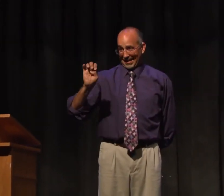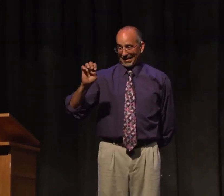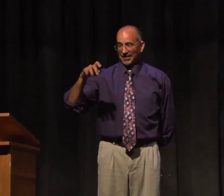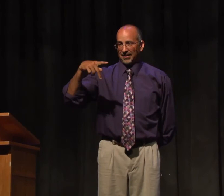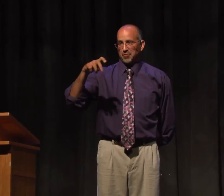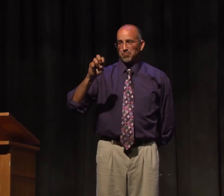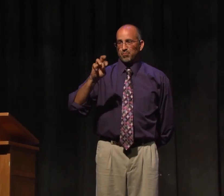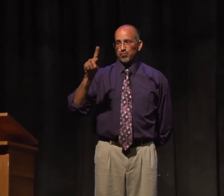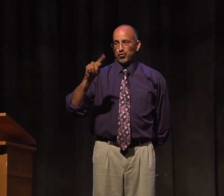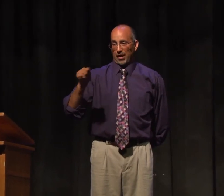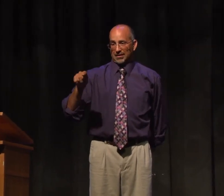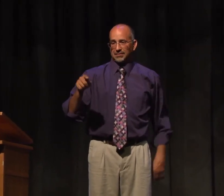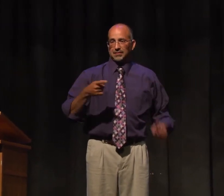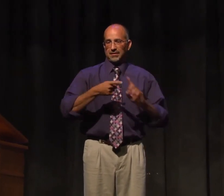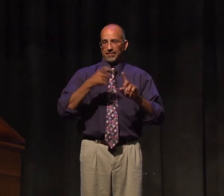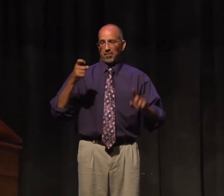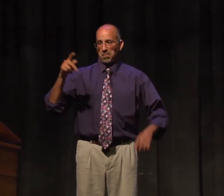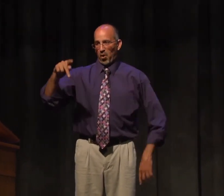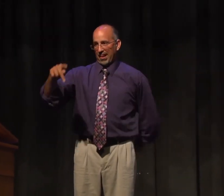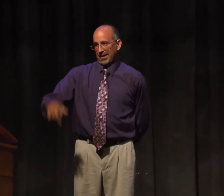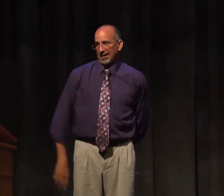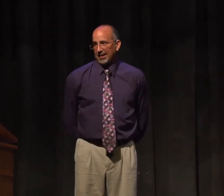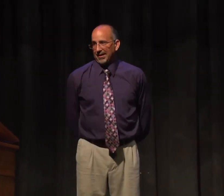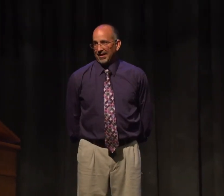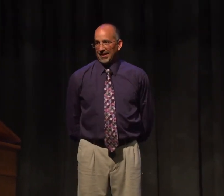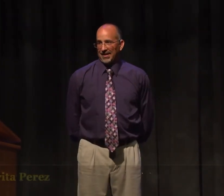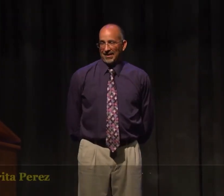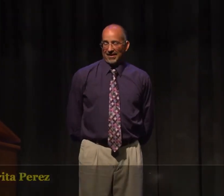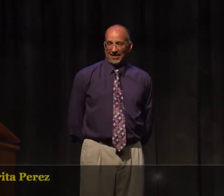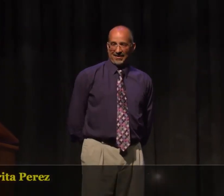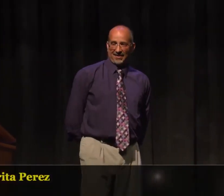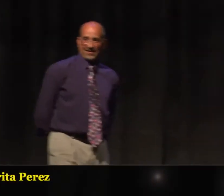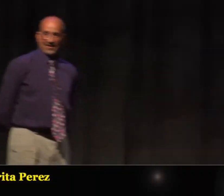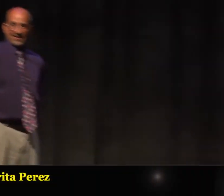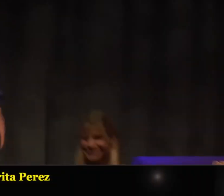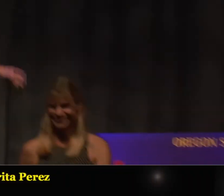Maggie Perez from Portland